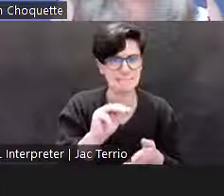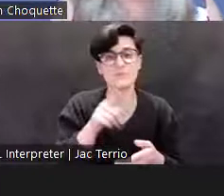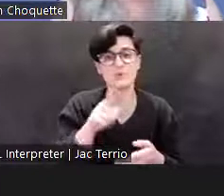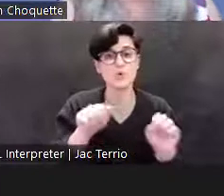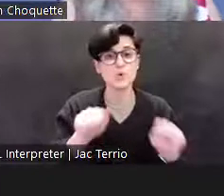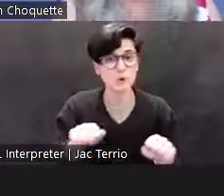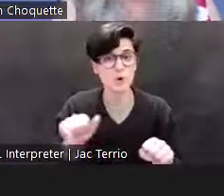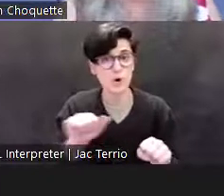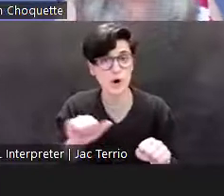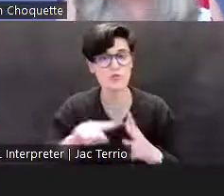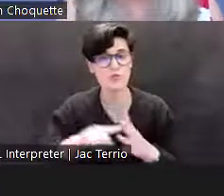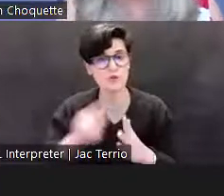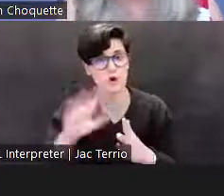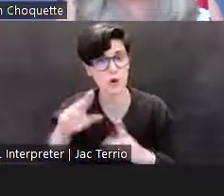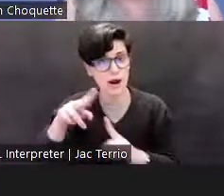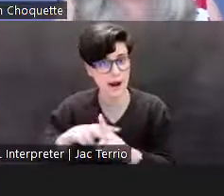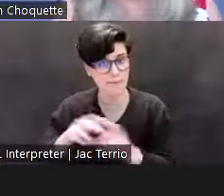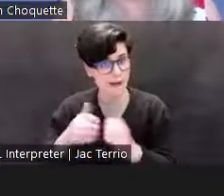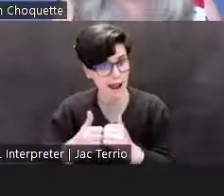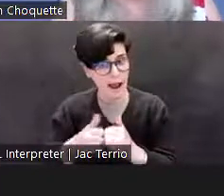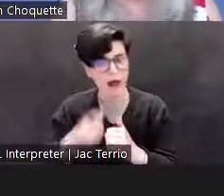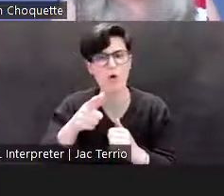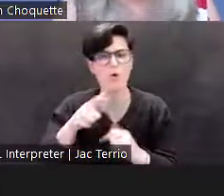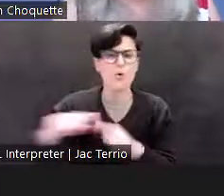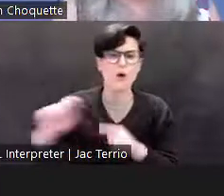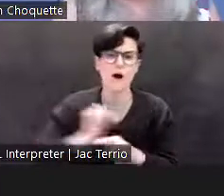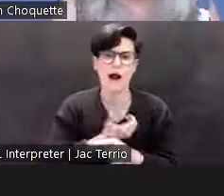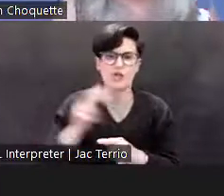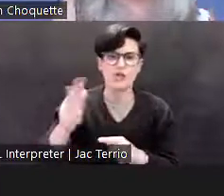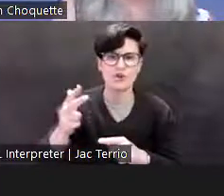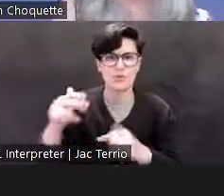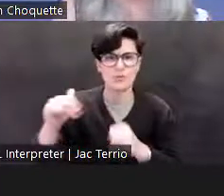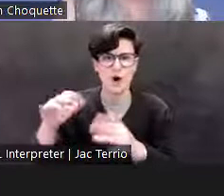by calling our third party administrator at the number on the screen.